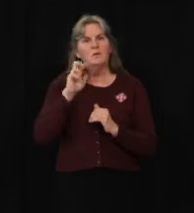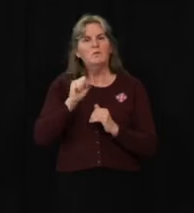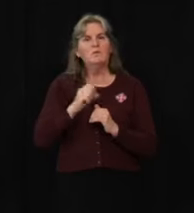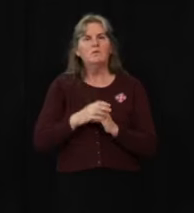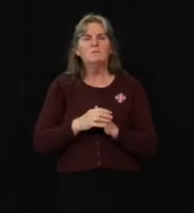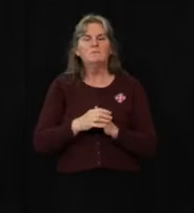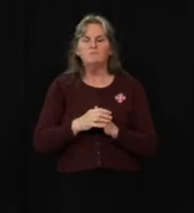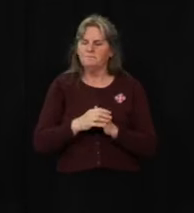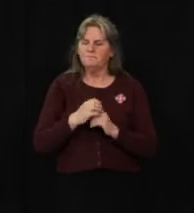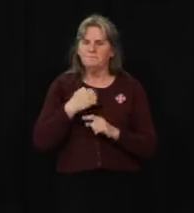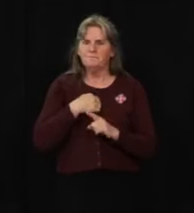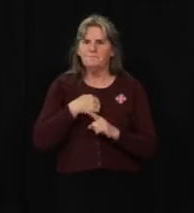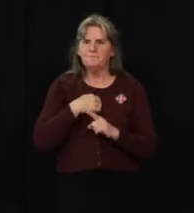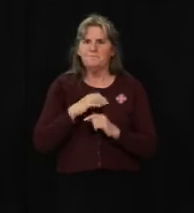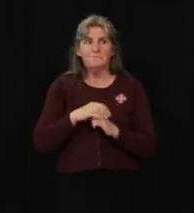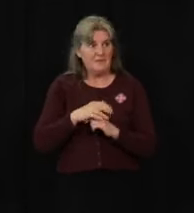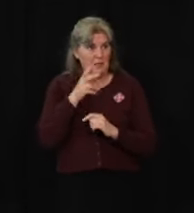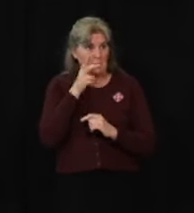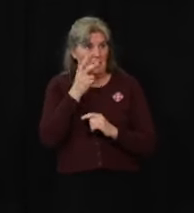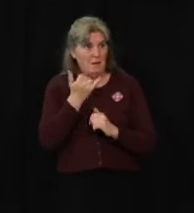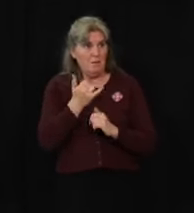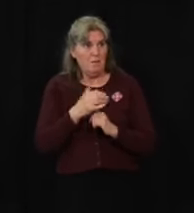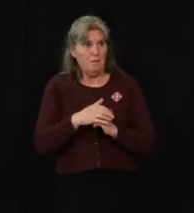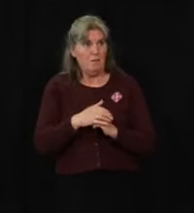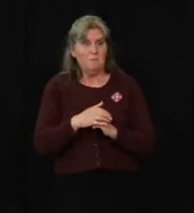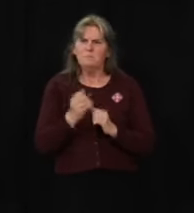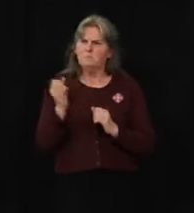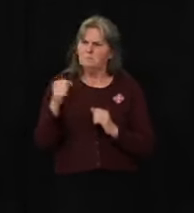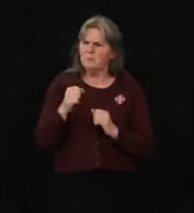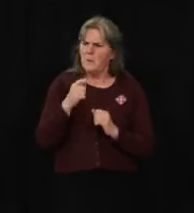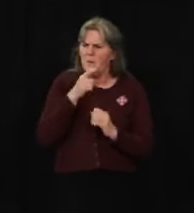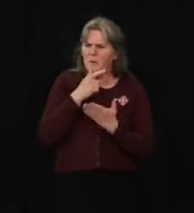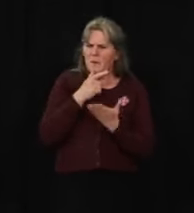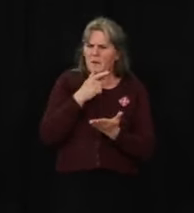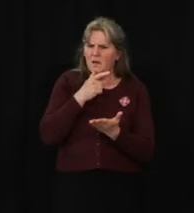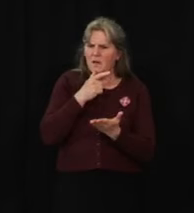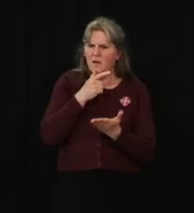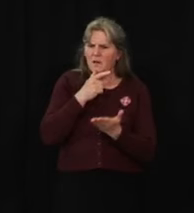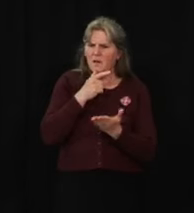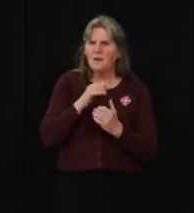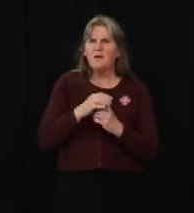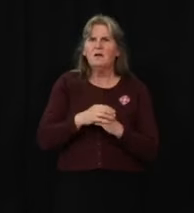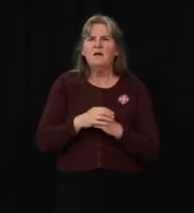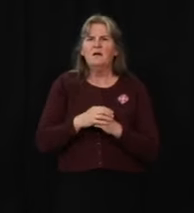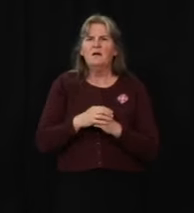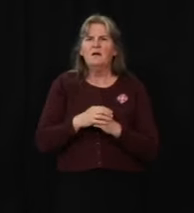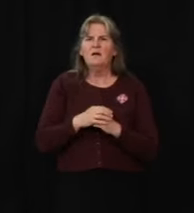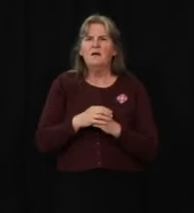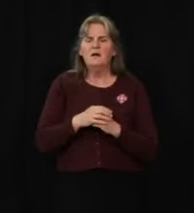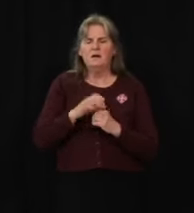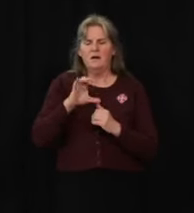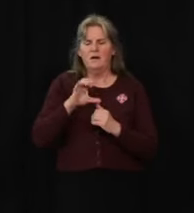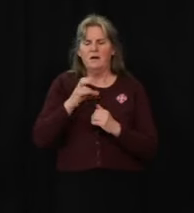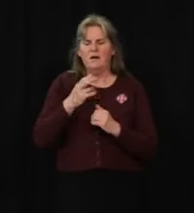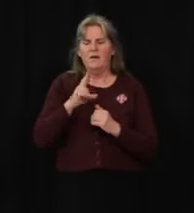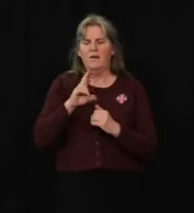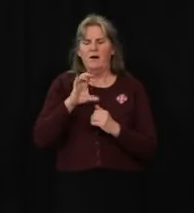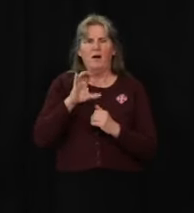to the next transition phase? Do all of those points need to be fulfilled to transition to